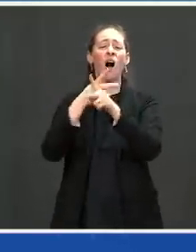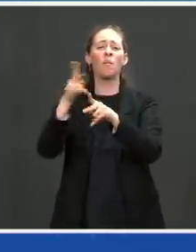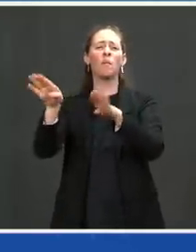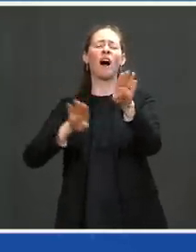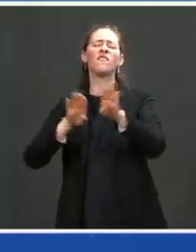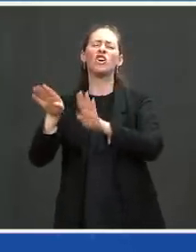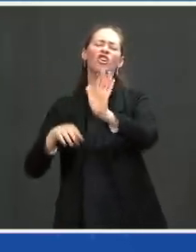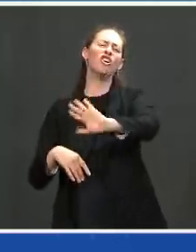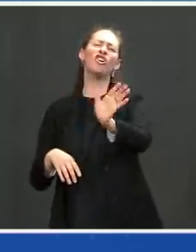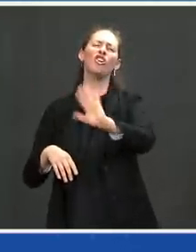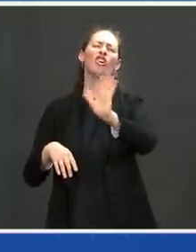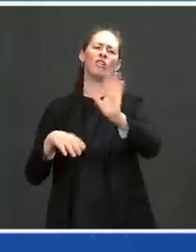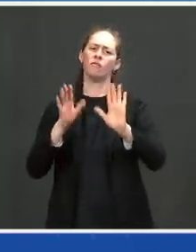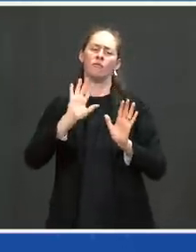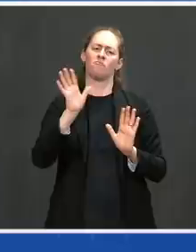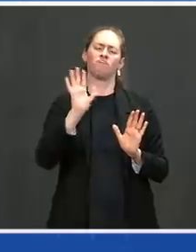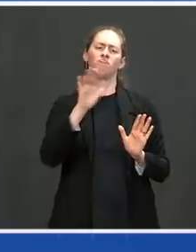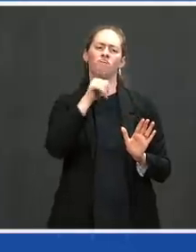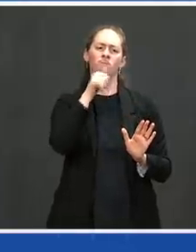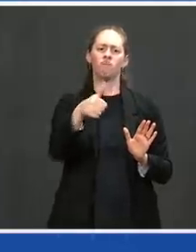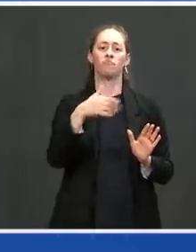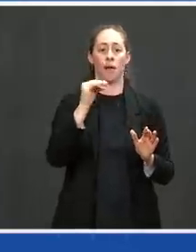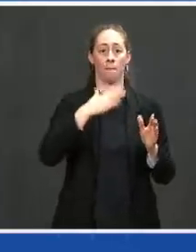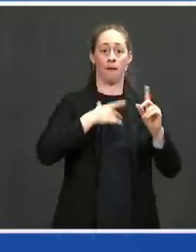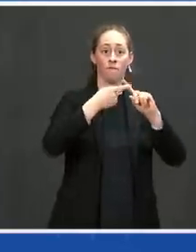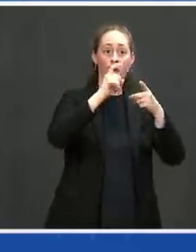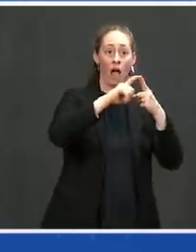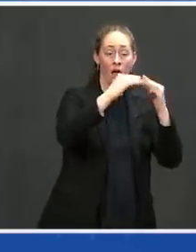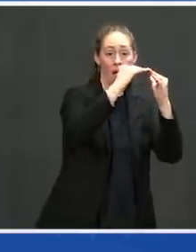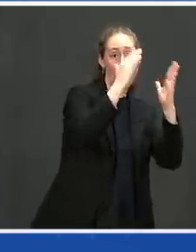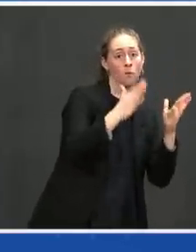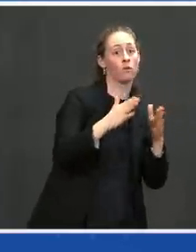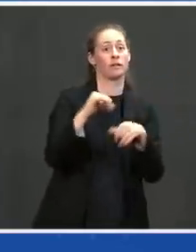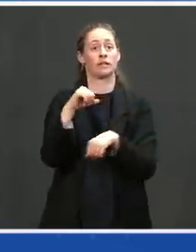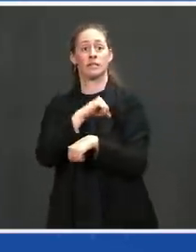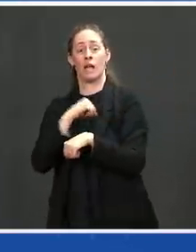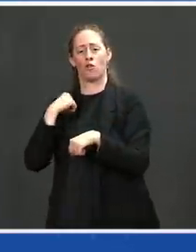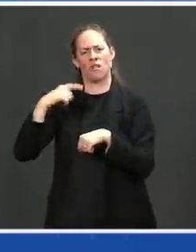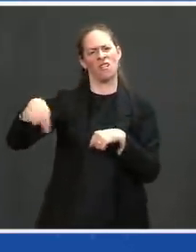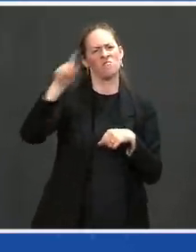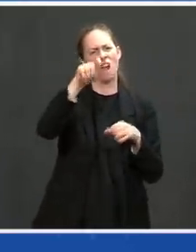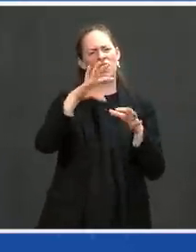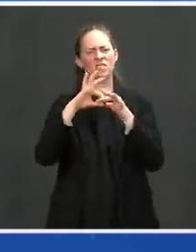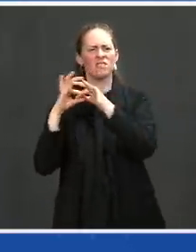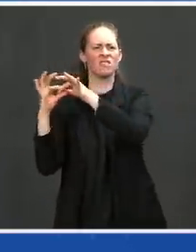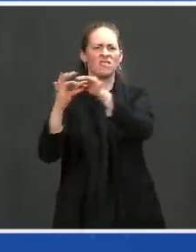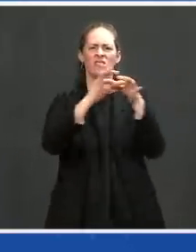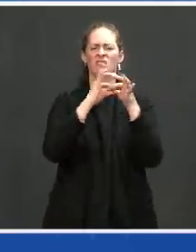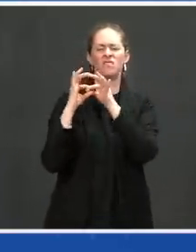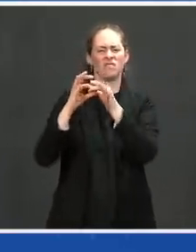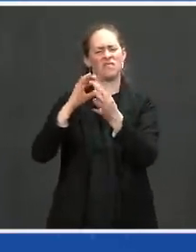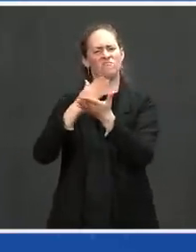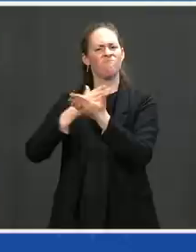to keep that from -- from becoming the law. The Press: Is there anything else you can do about it besides passing legislation?